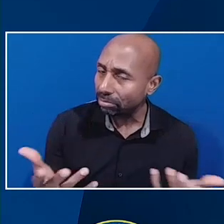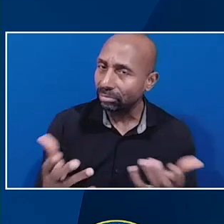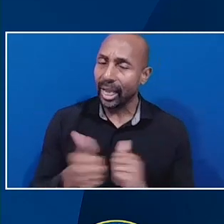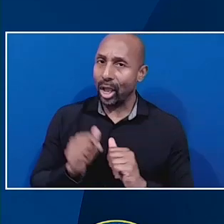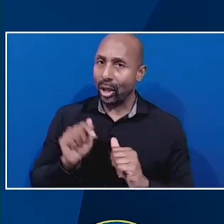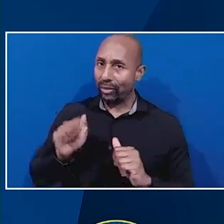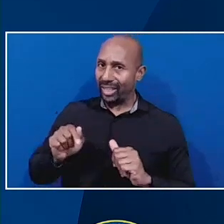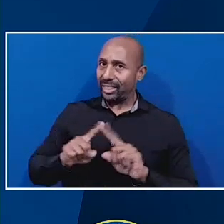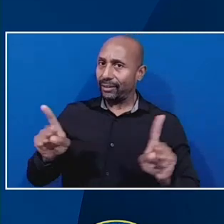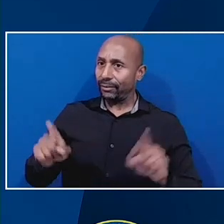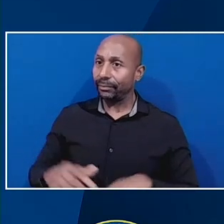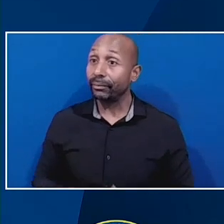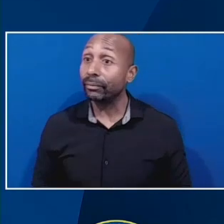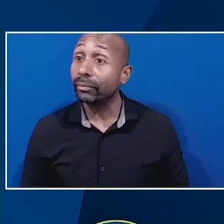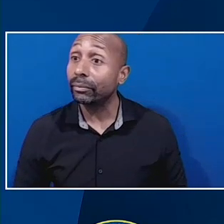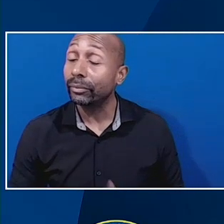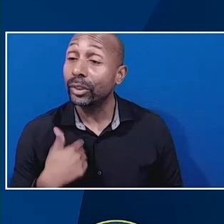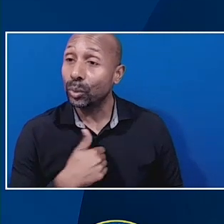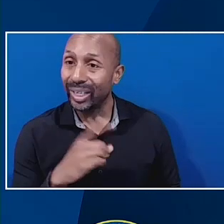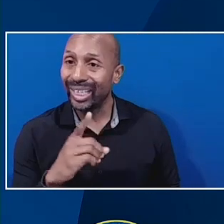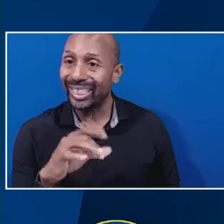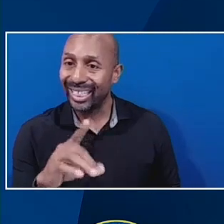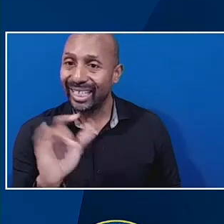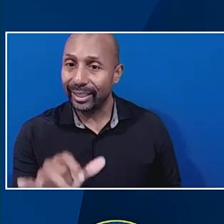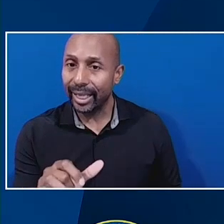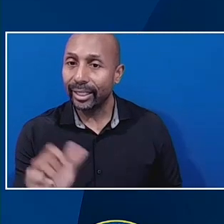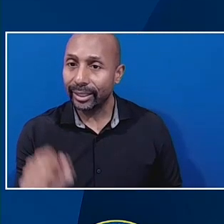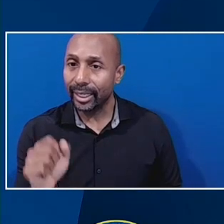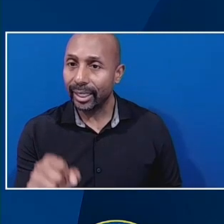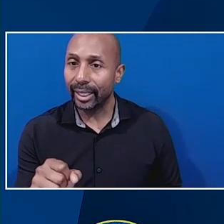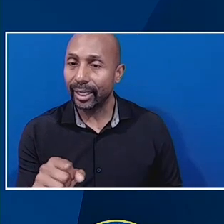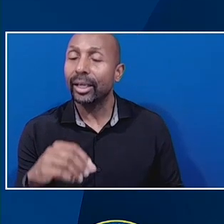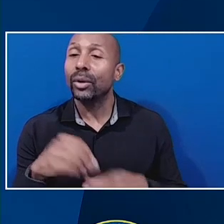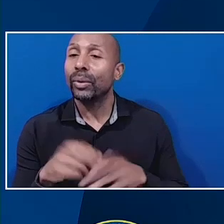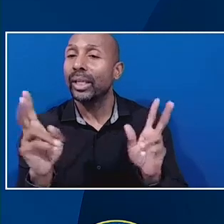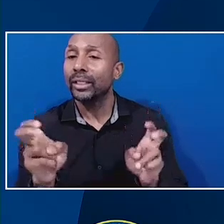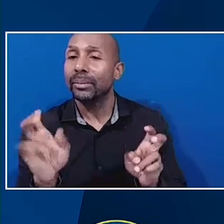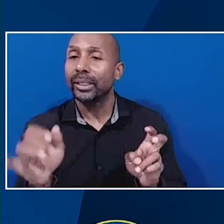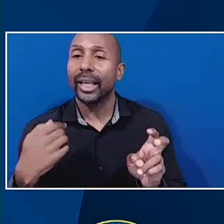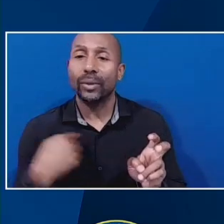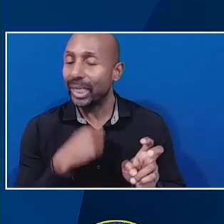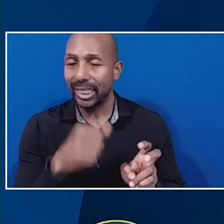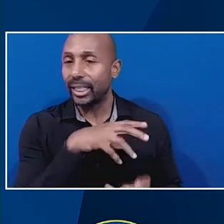something which had not been covered in the previous- would've been covered in the previous negotiation sessions.